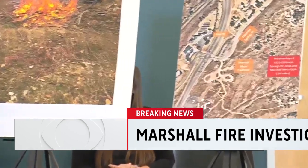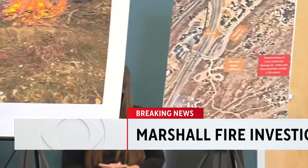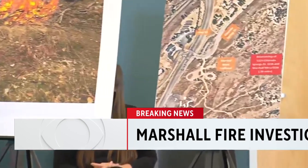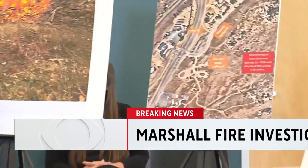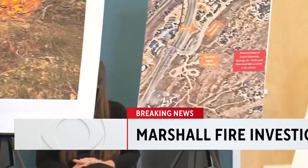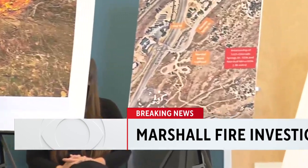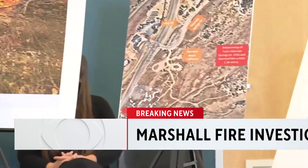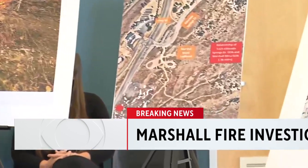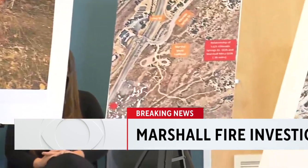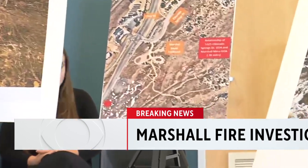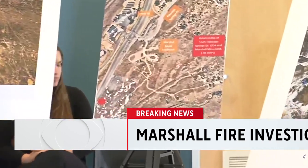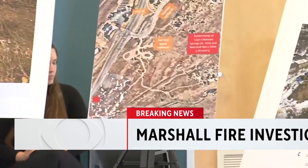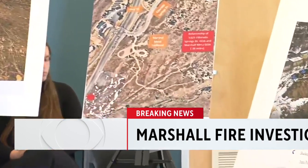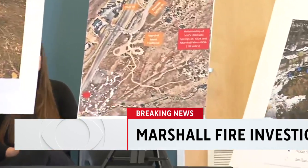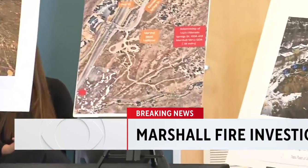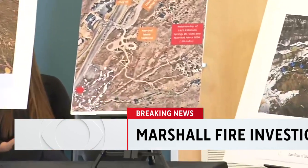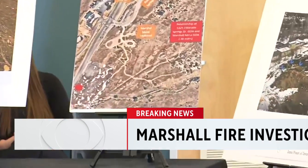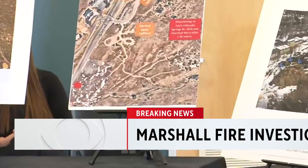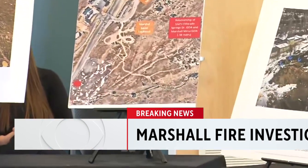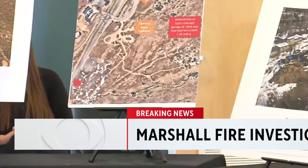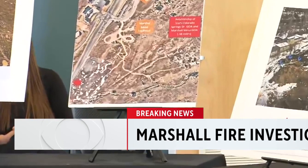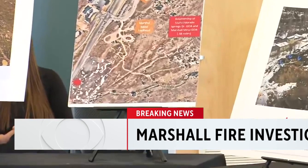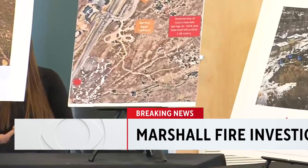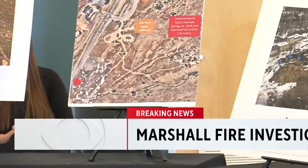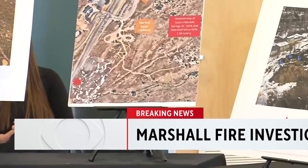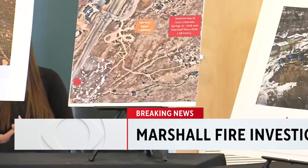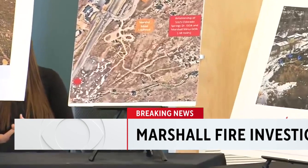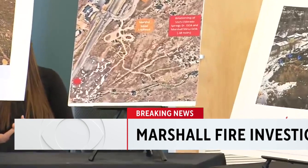SHOWS A MAP ON TOP IS 5325 EL DORADO SPRINGS DRIVE GOOD THE